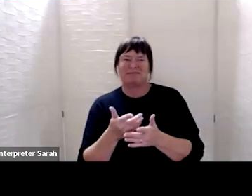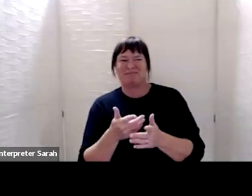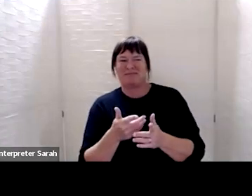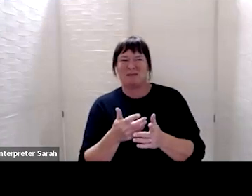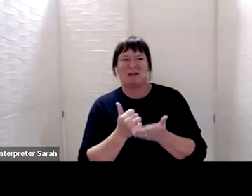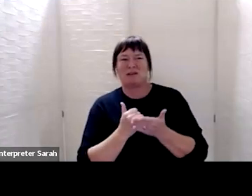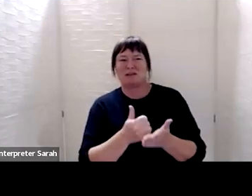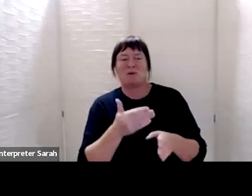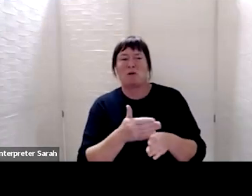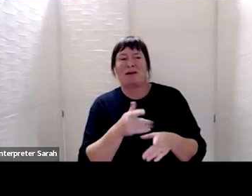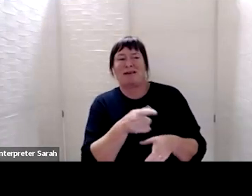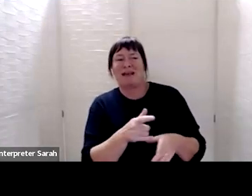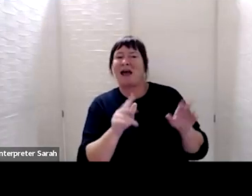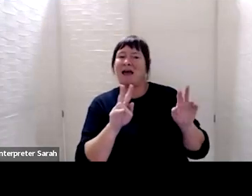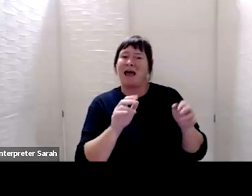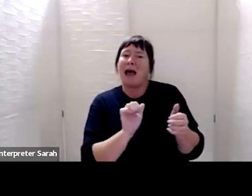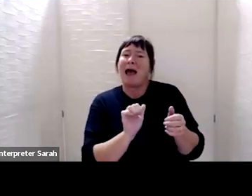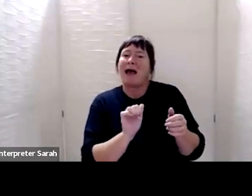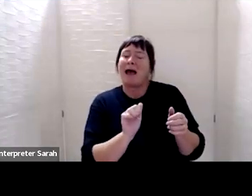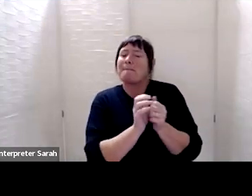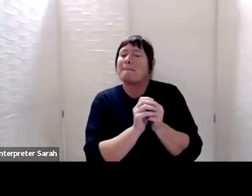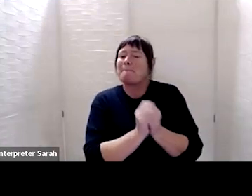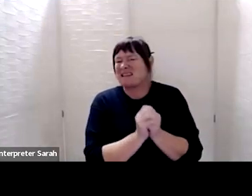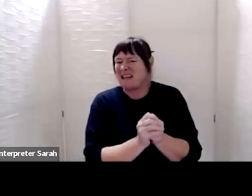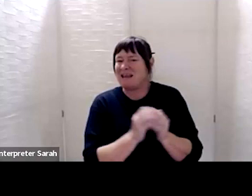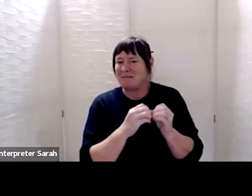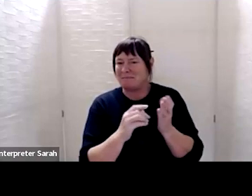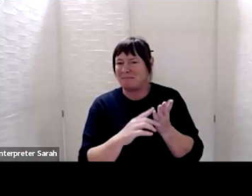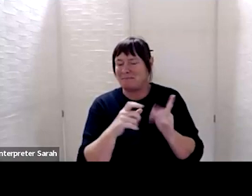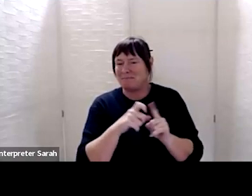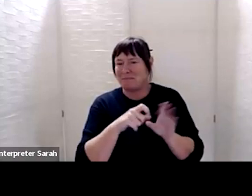in our house, she’s a wonderful buddy that takes him out and helps him experience life.